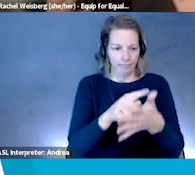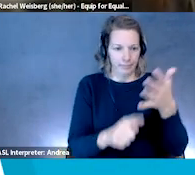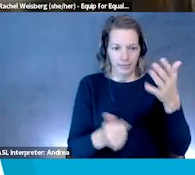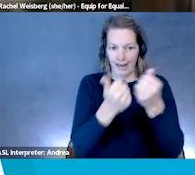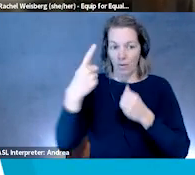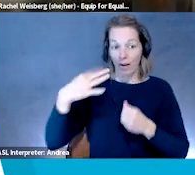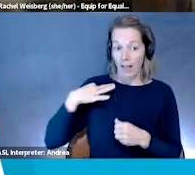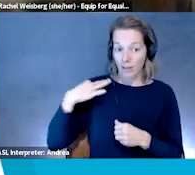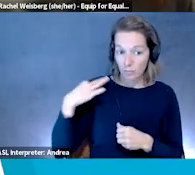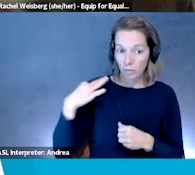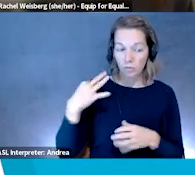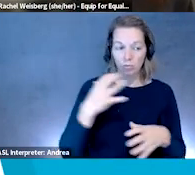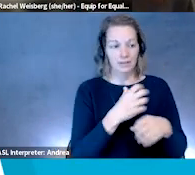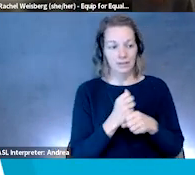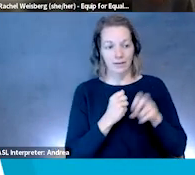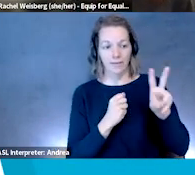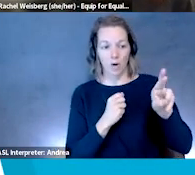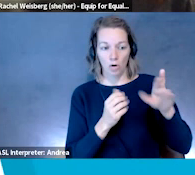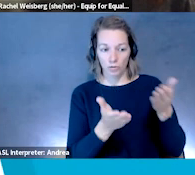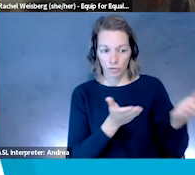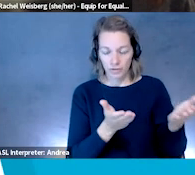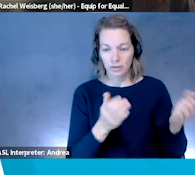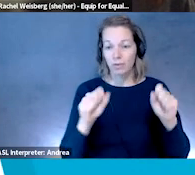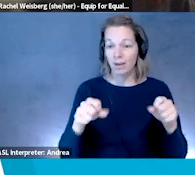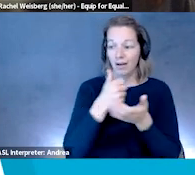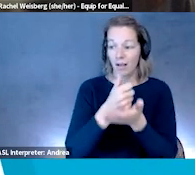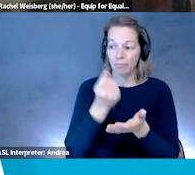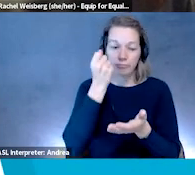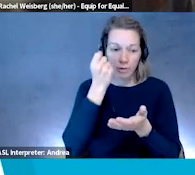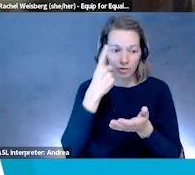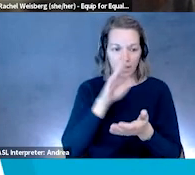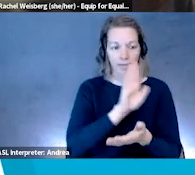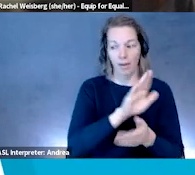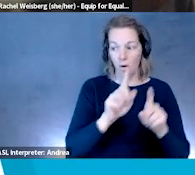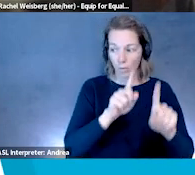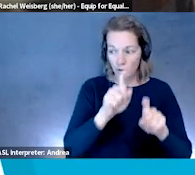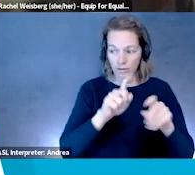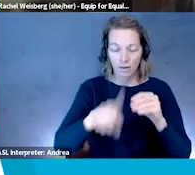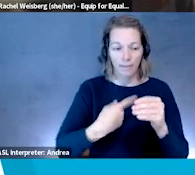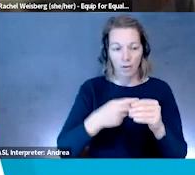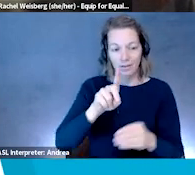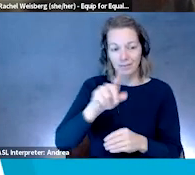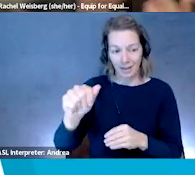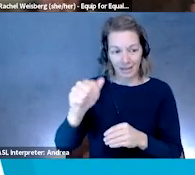INFORMATION ABOUT TITLE I. HOW CAN WE HELP THERE? WE CAN HELP WITH ANYONE WHO IS ELIGIBLE OR RECEIVING